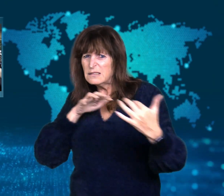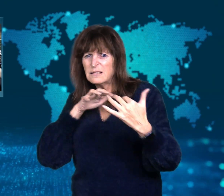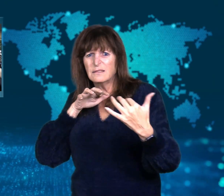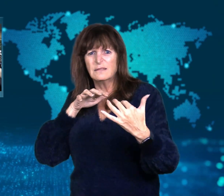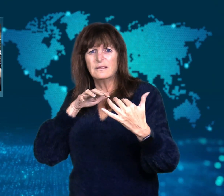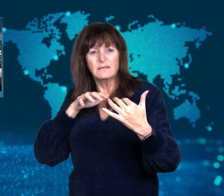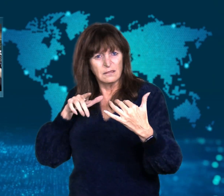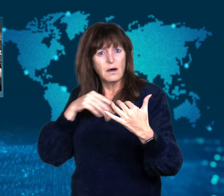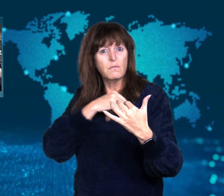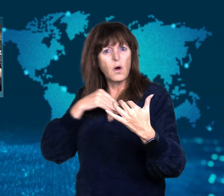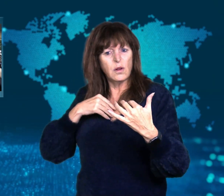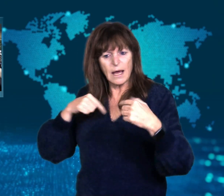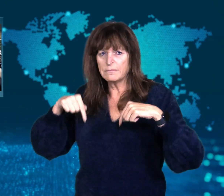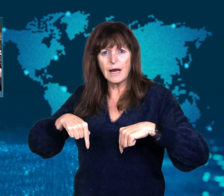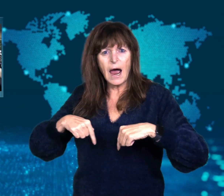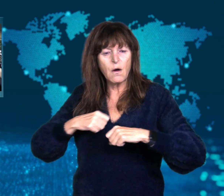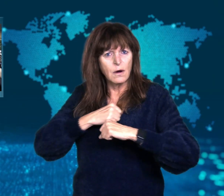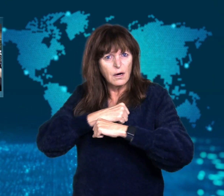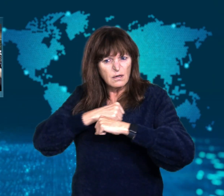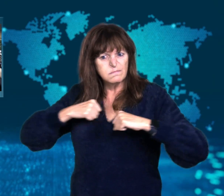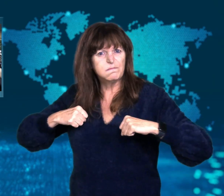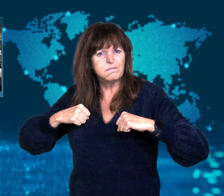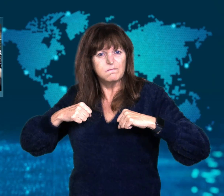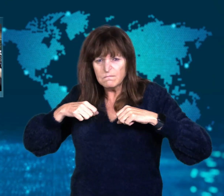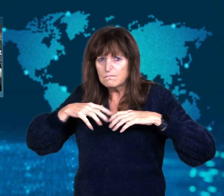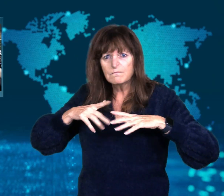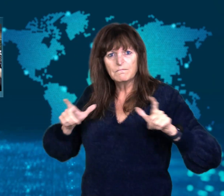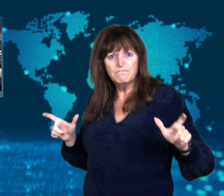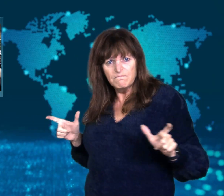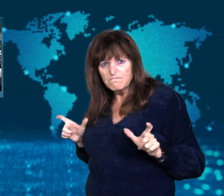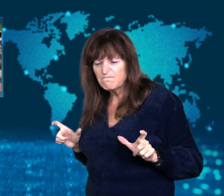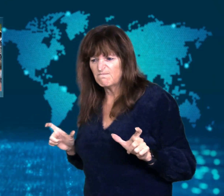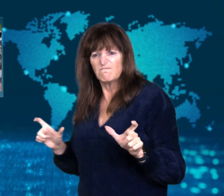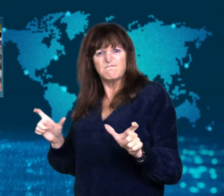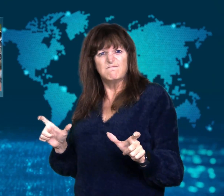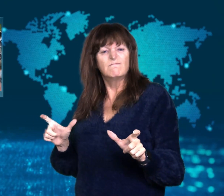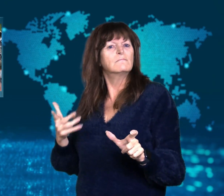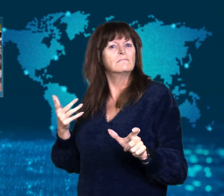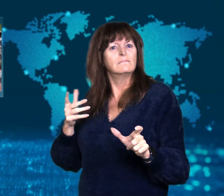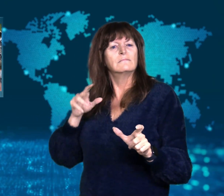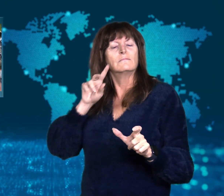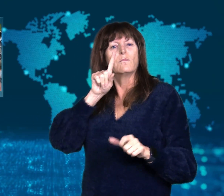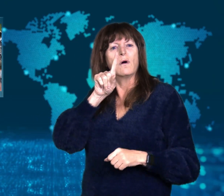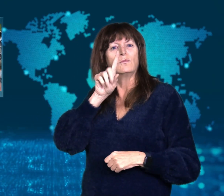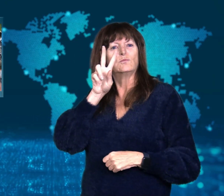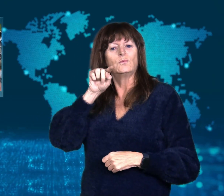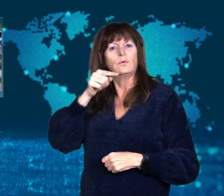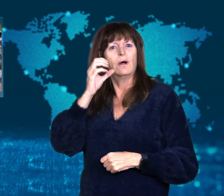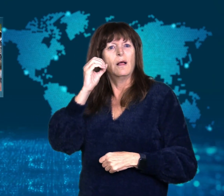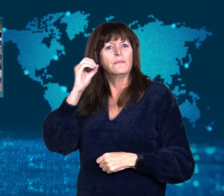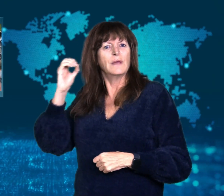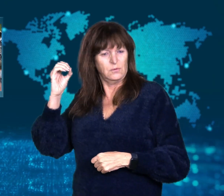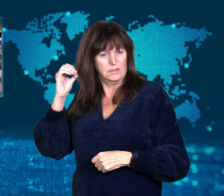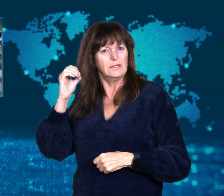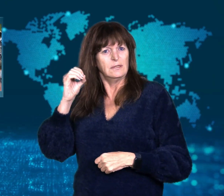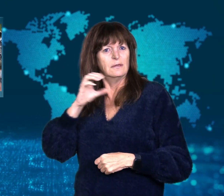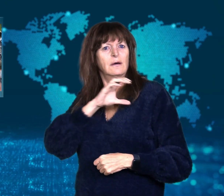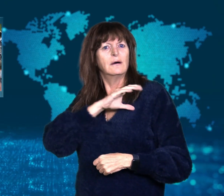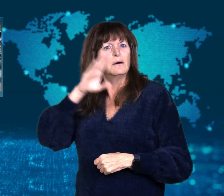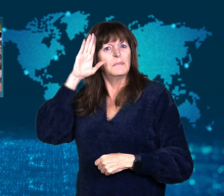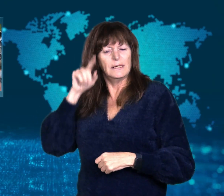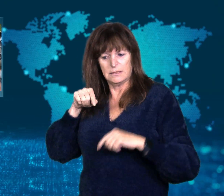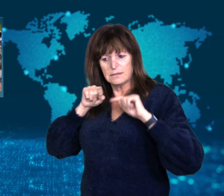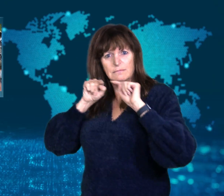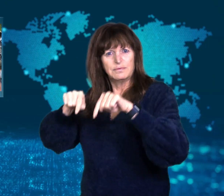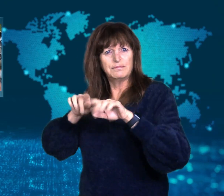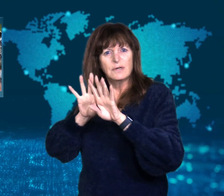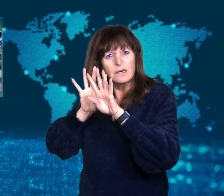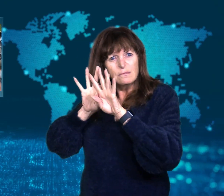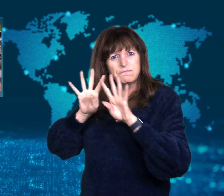Poland has strengthened its border with Belarus by deploying 12,000 police.